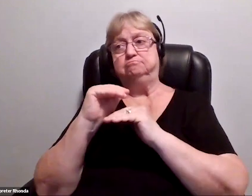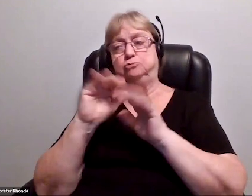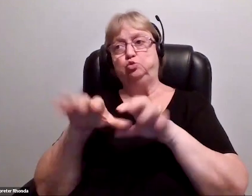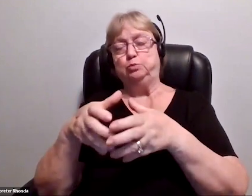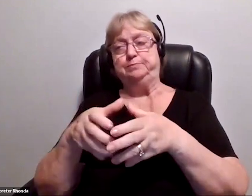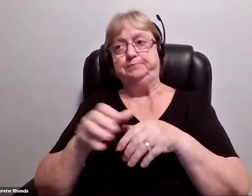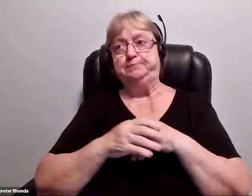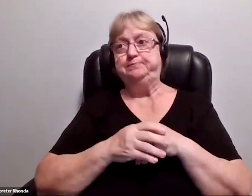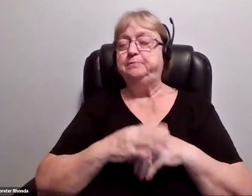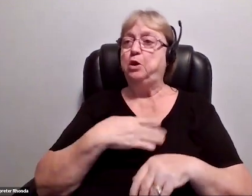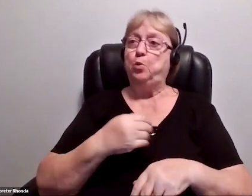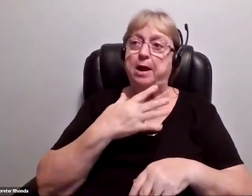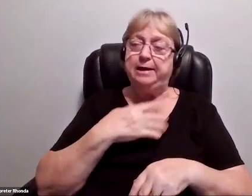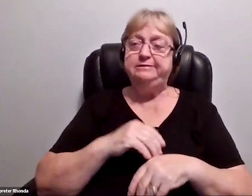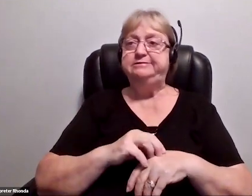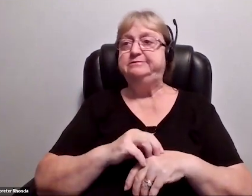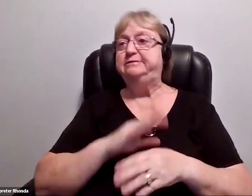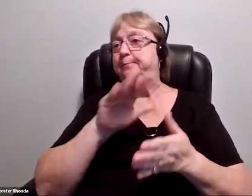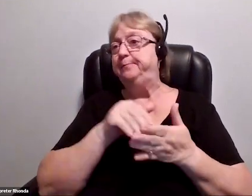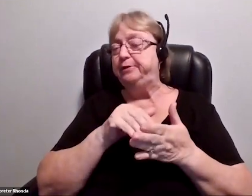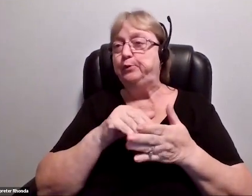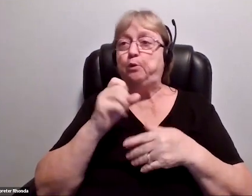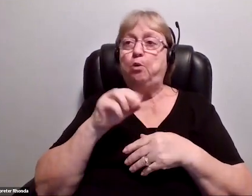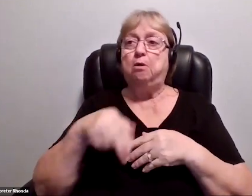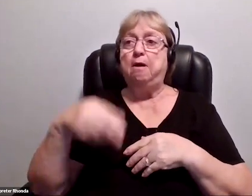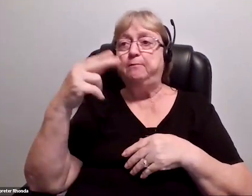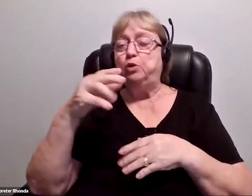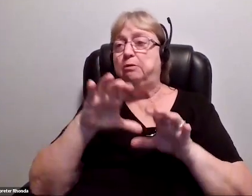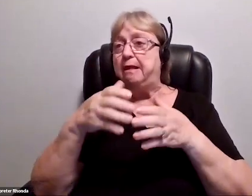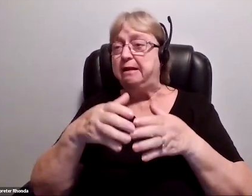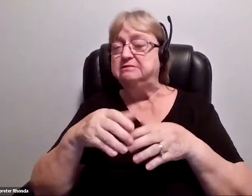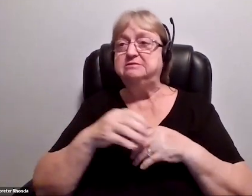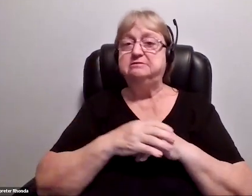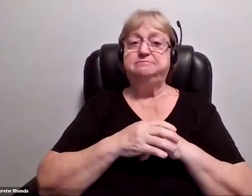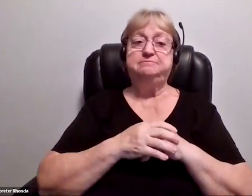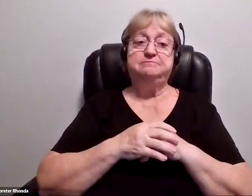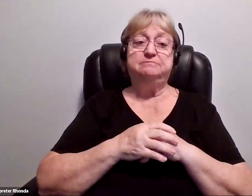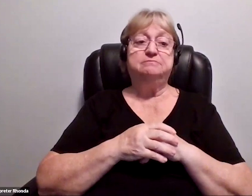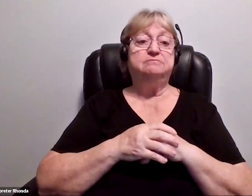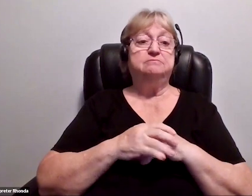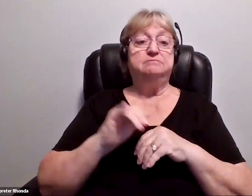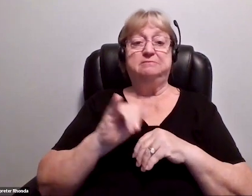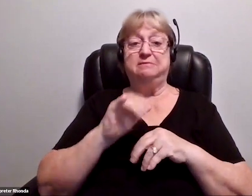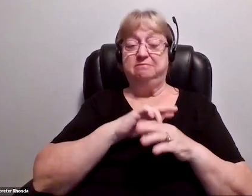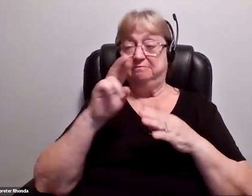White, middle upper class and male individuals. As a consequence, various sectors of society